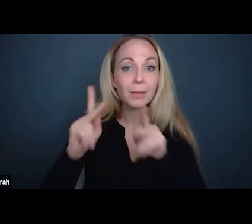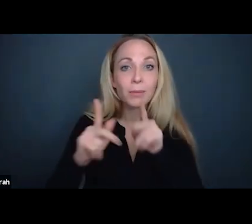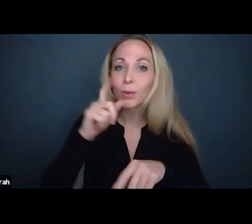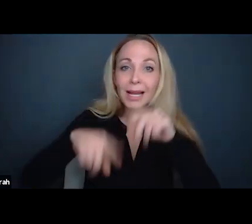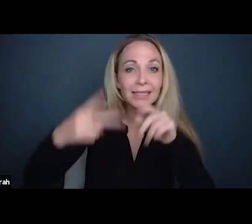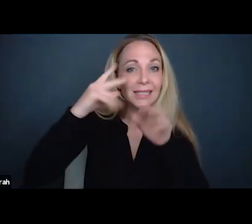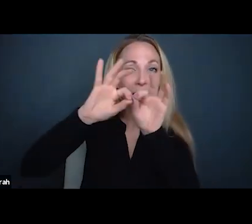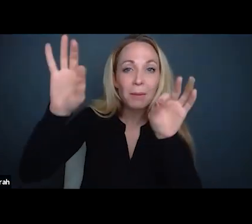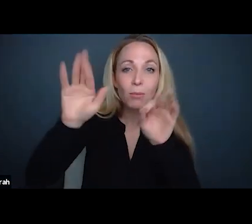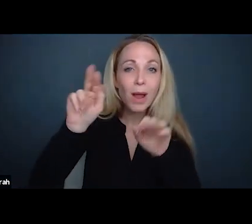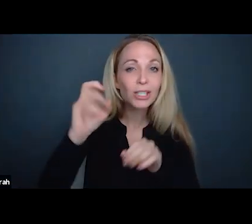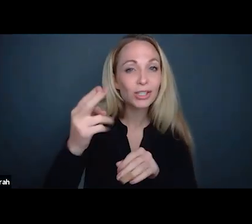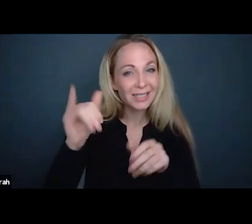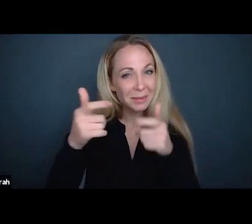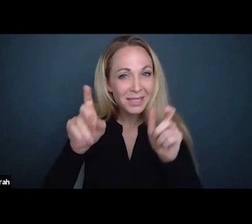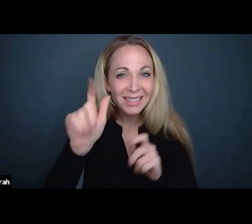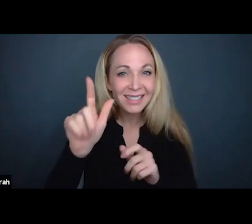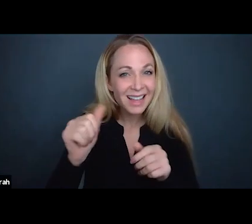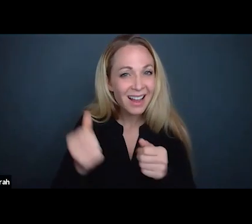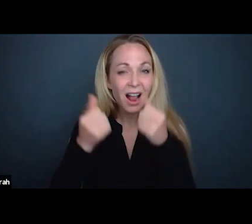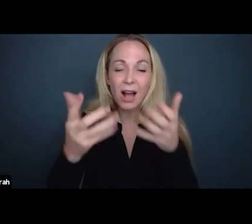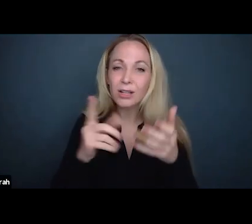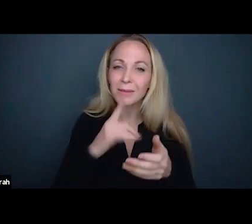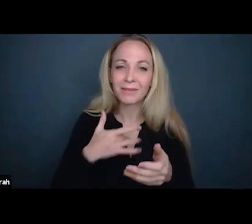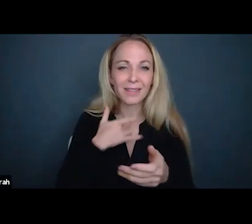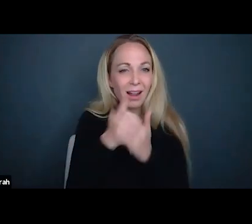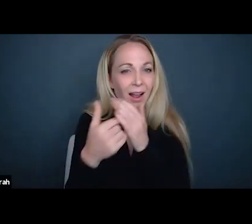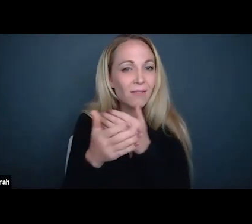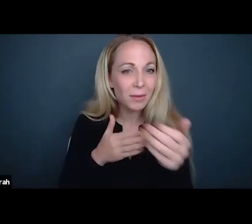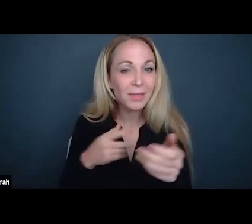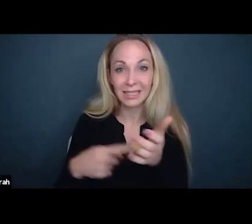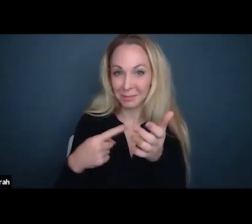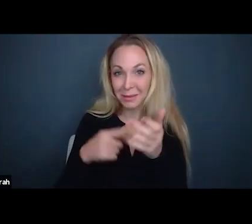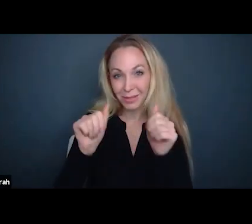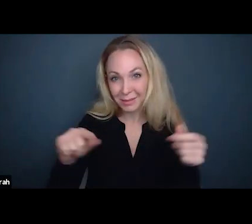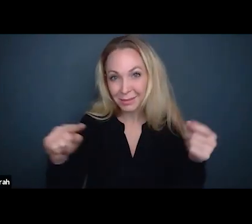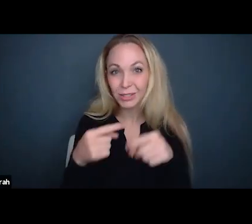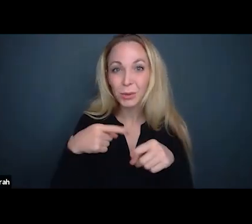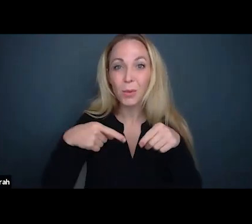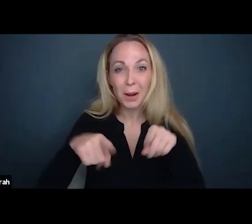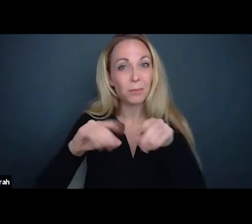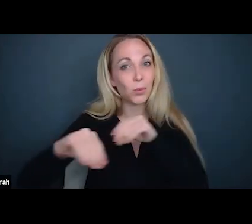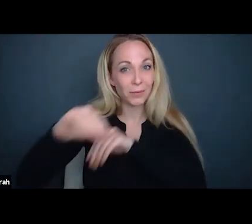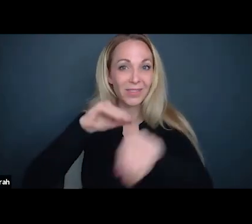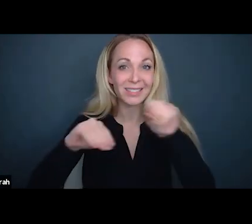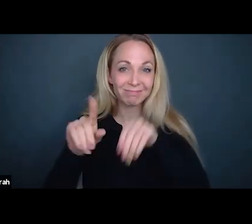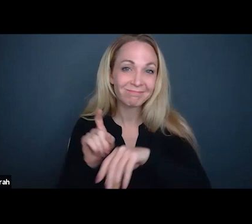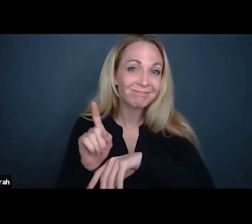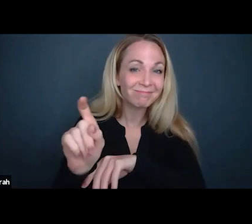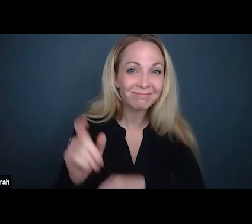is a big deal and can cause great discomfort, and sometimes injury, while moving through